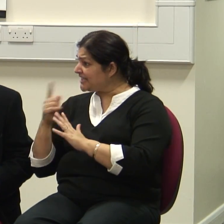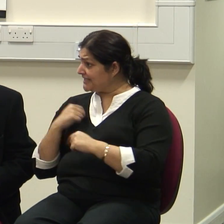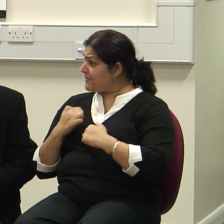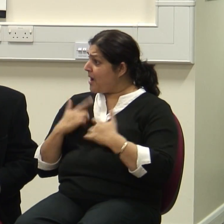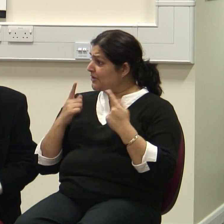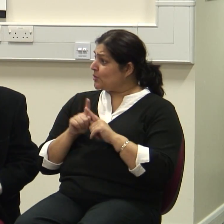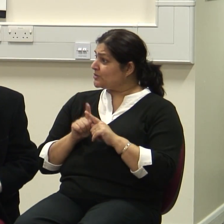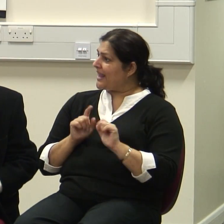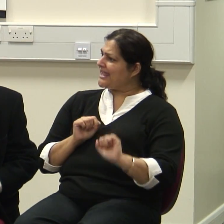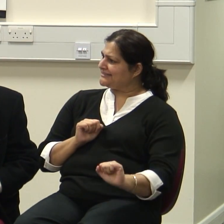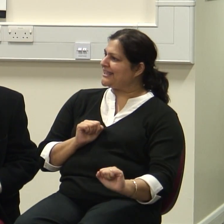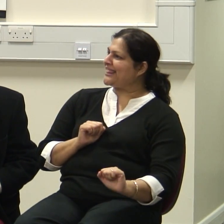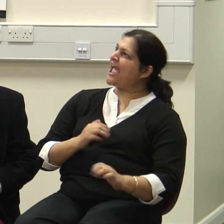is their job to be coerced.